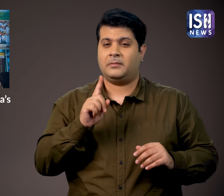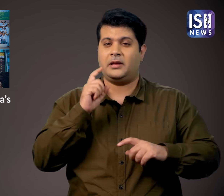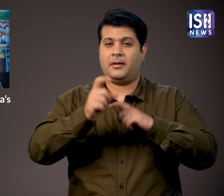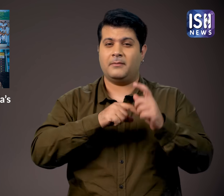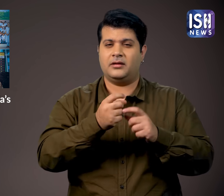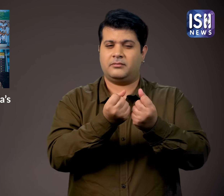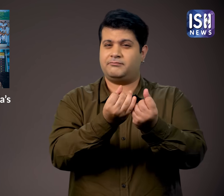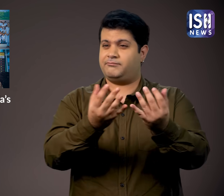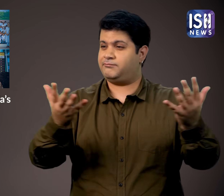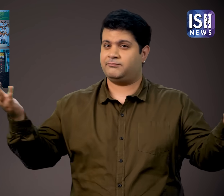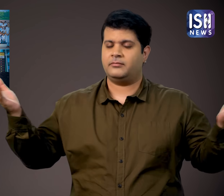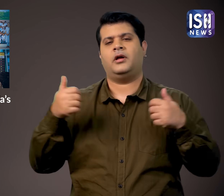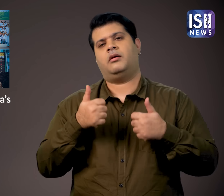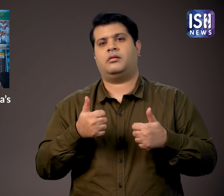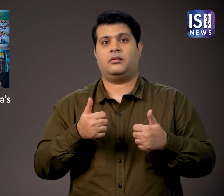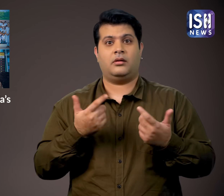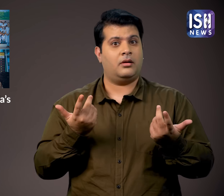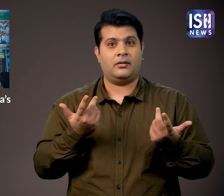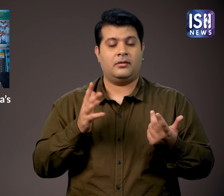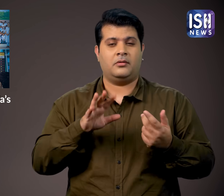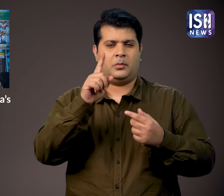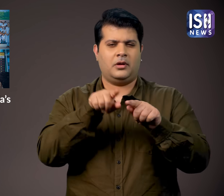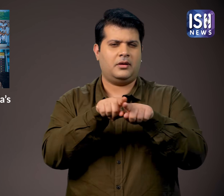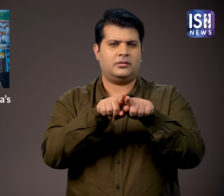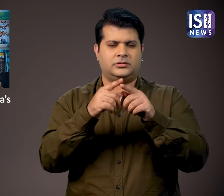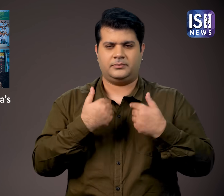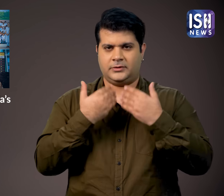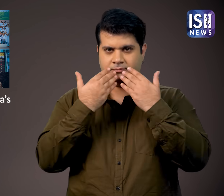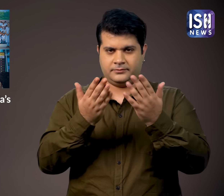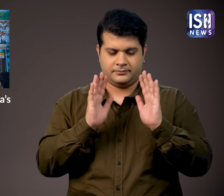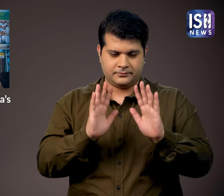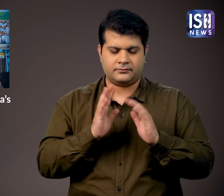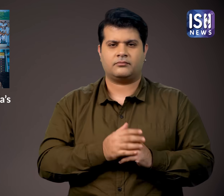Multiple companies are needed in every industry. I’ll share examples that applies to other industries too.